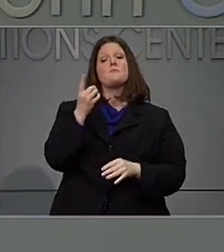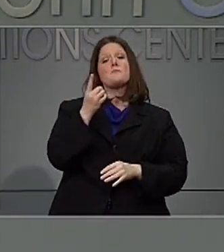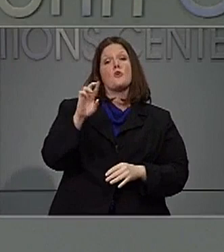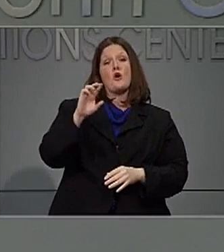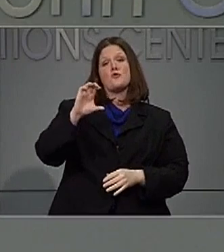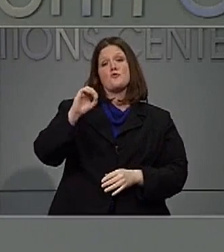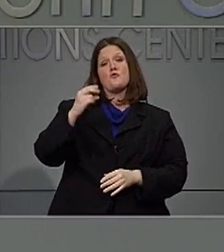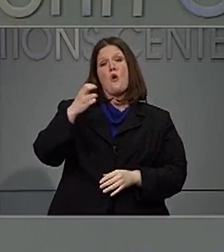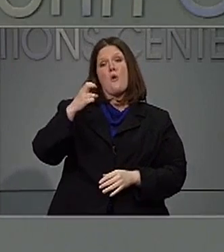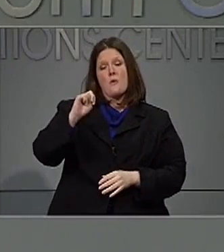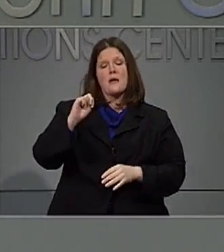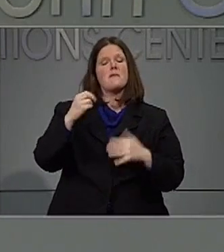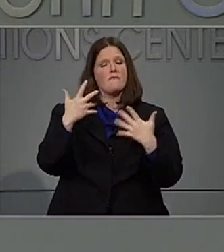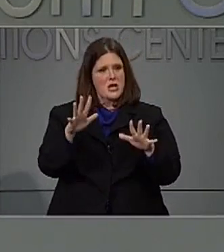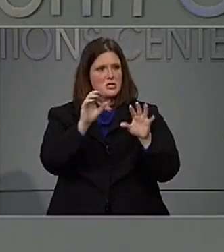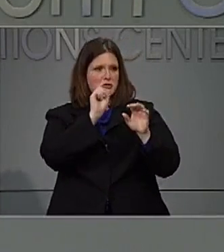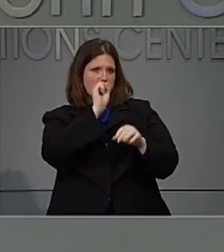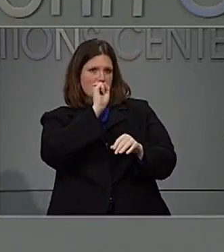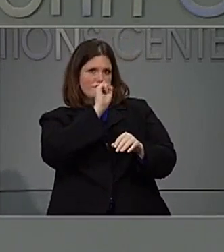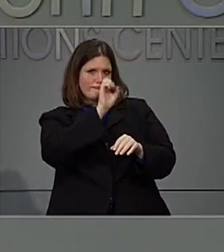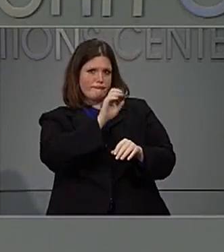ORDER, BUT DAY CAMPS ARE ALLOWED